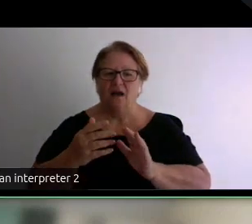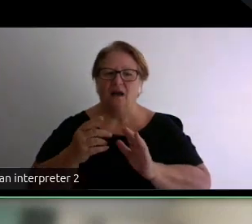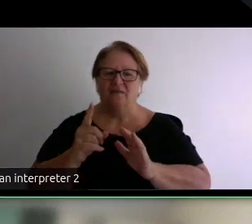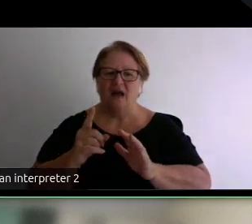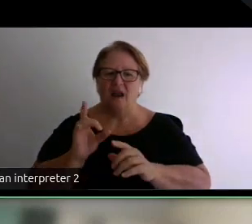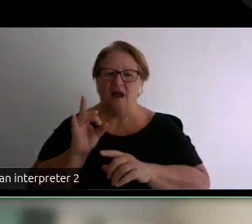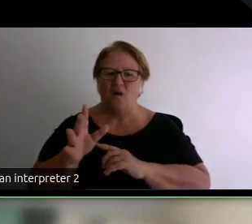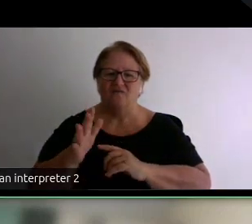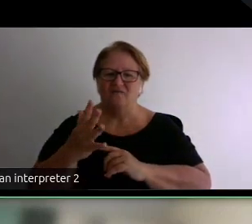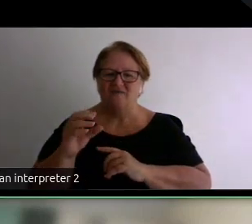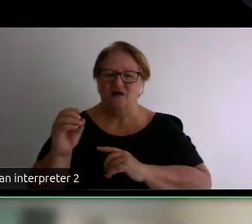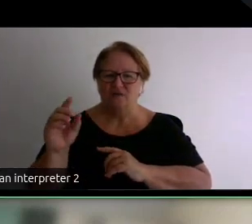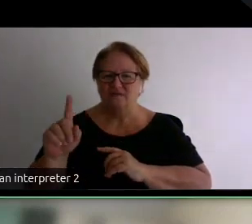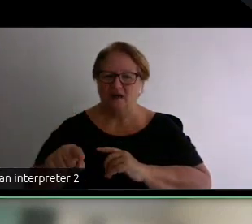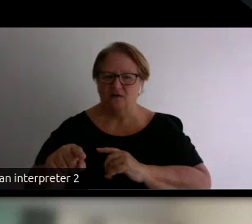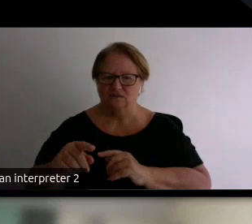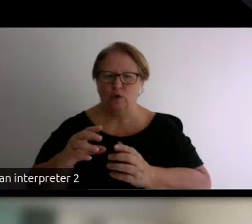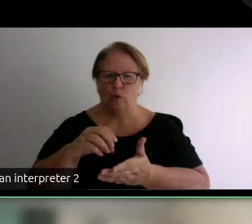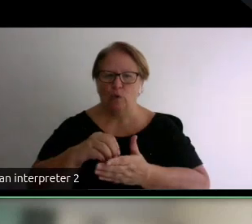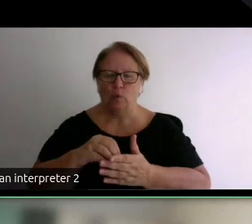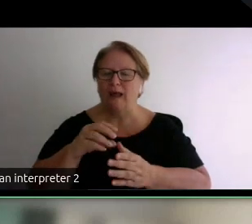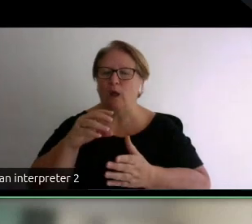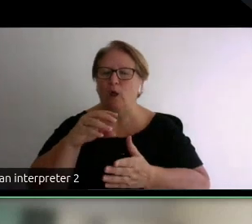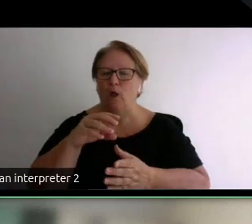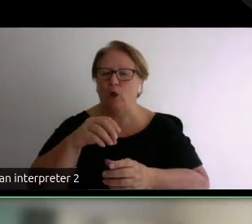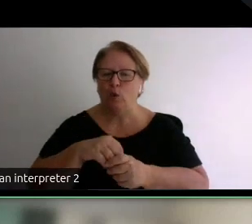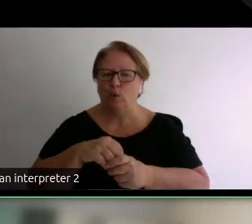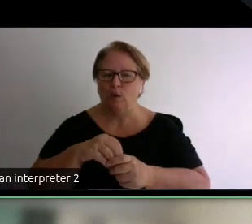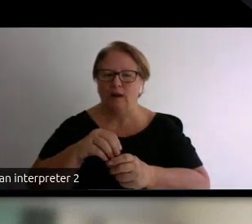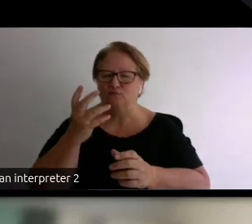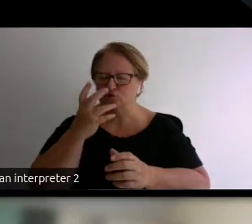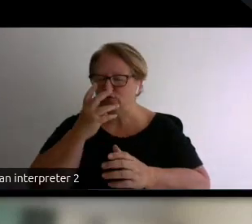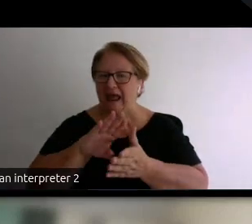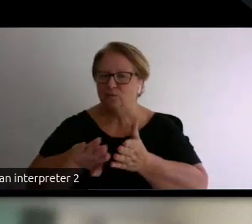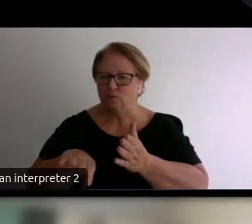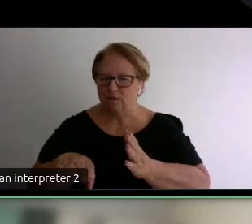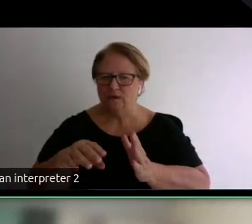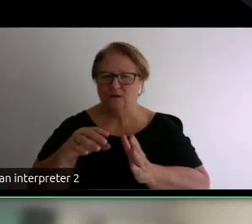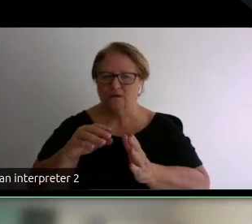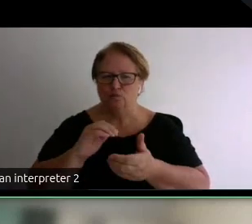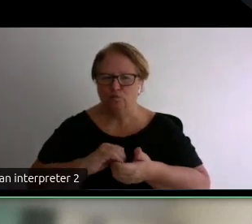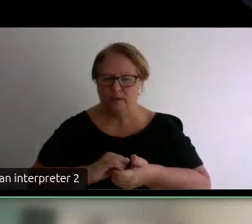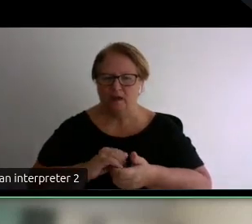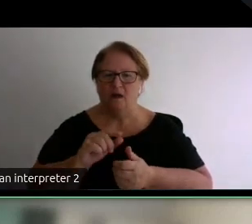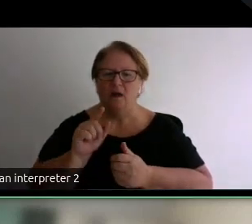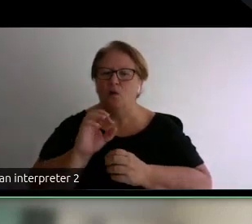$500,000 including super, sorry, excluding super. There's no limits on superannuation